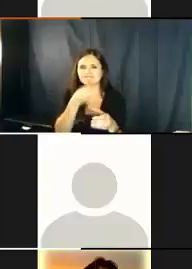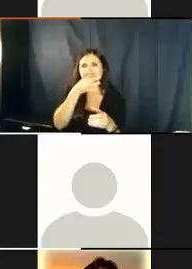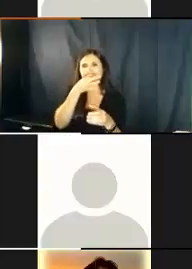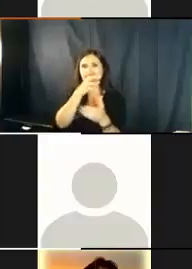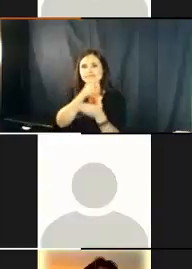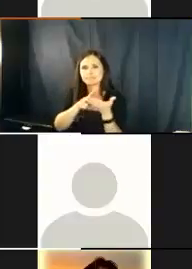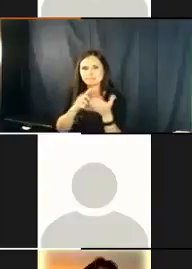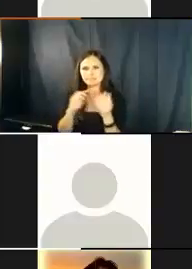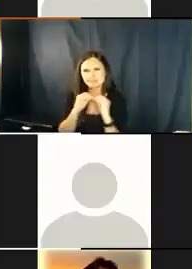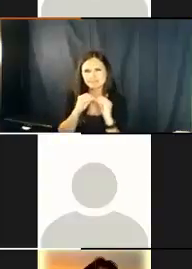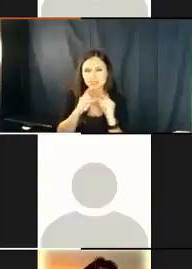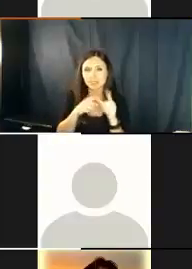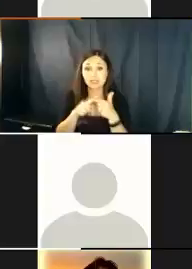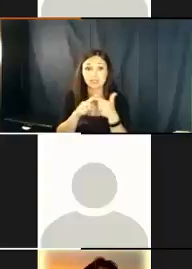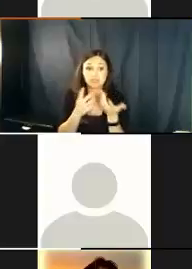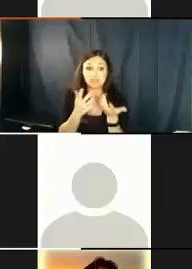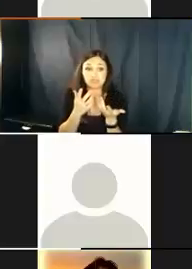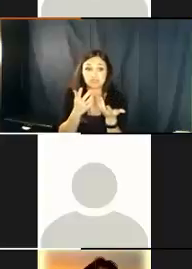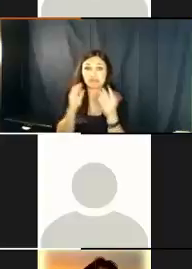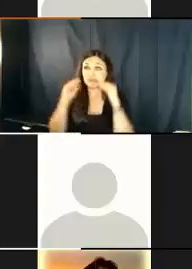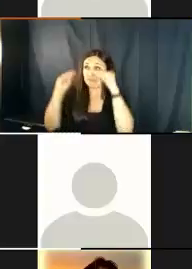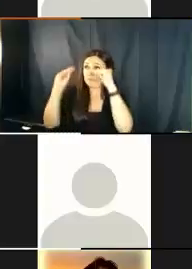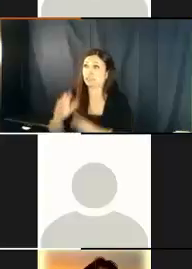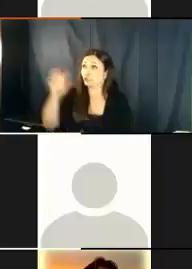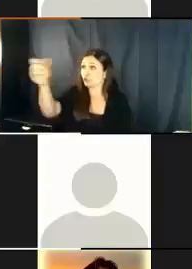And then use teachers as the experts for subject matters.